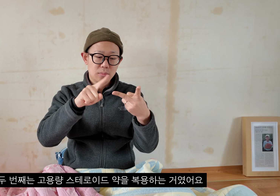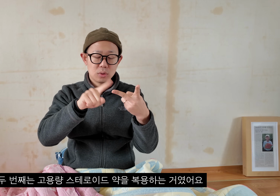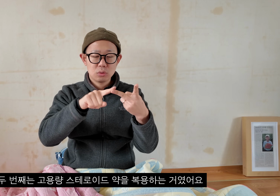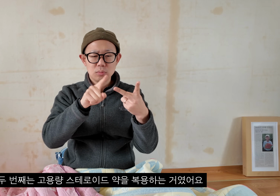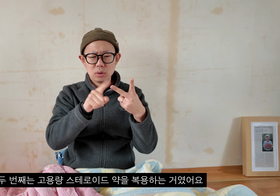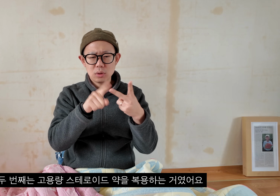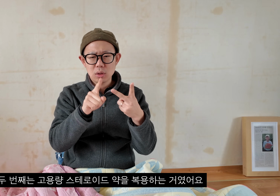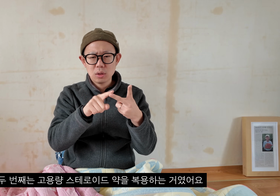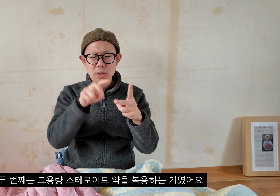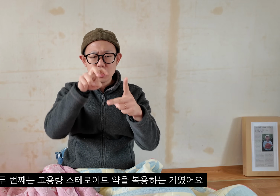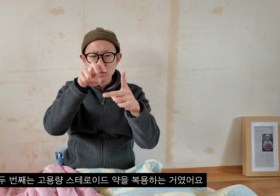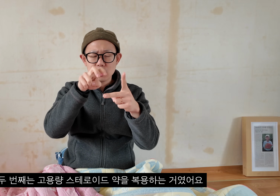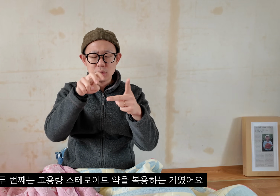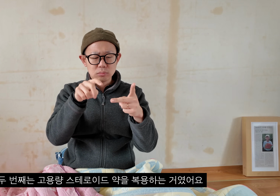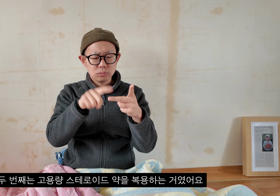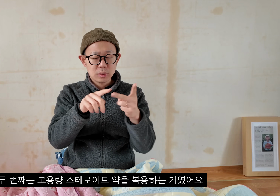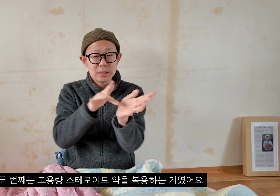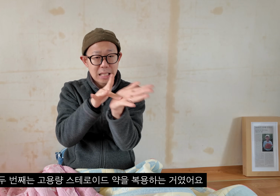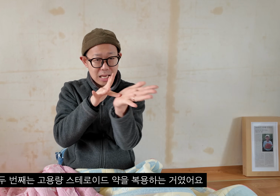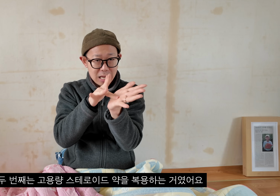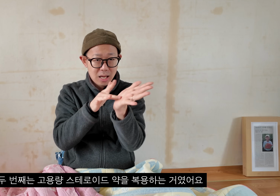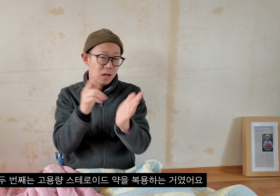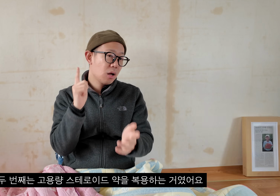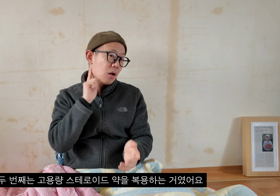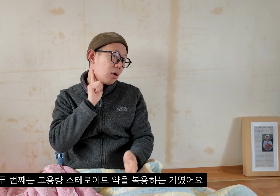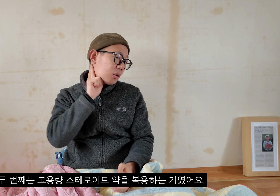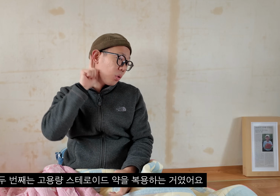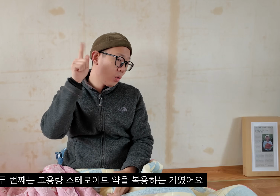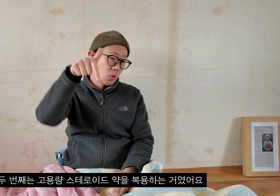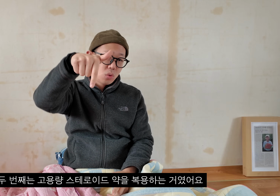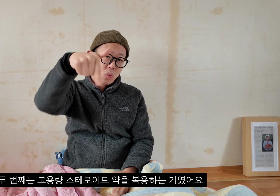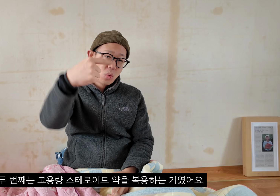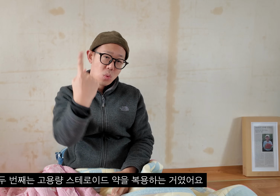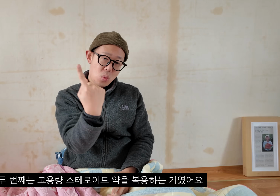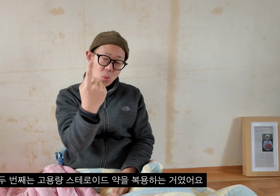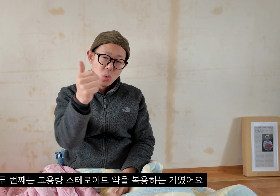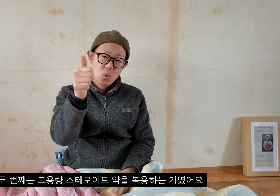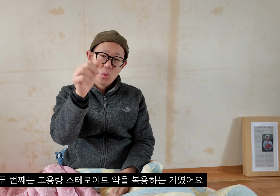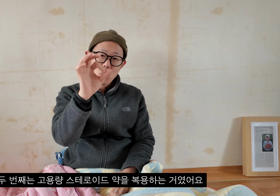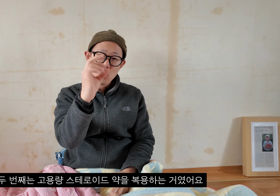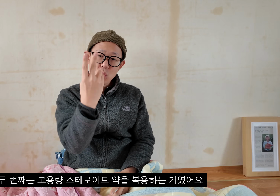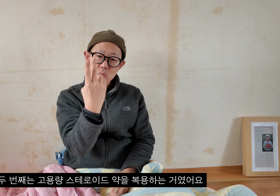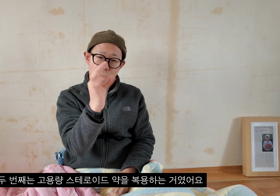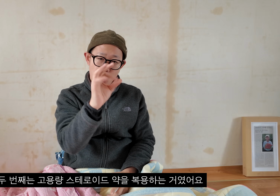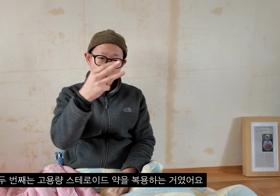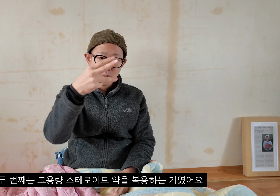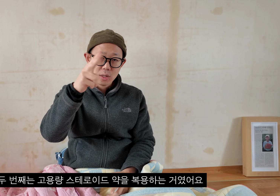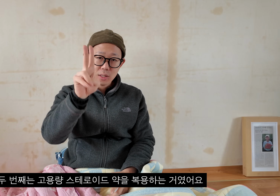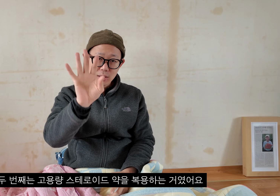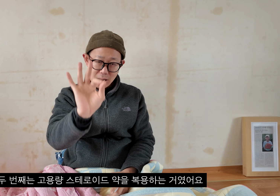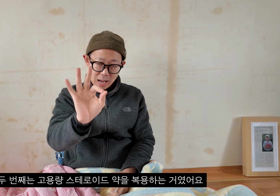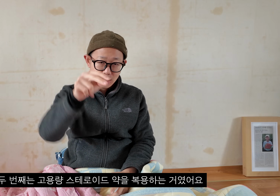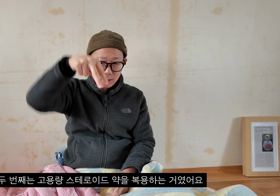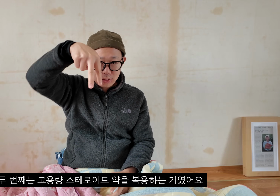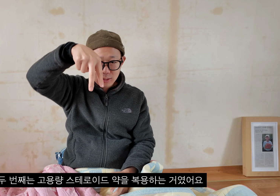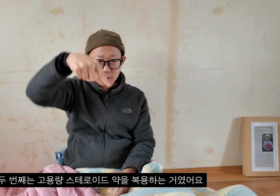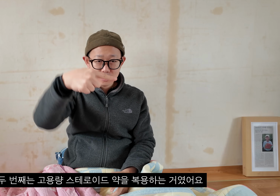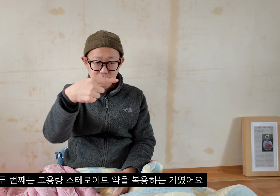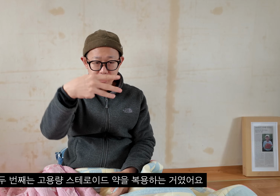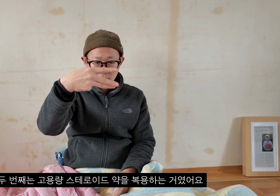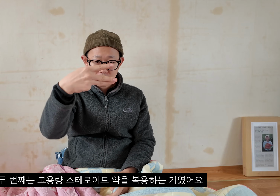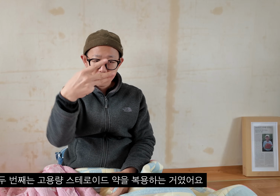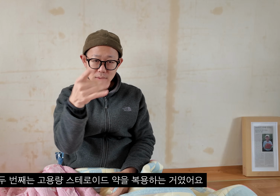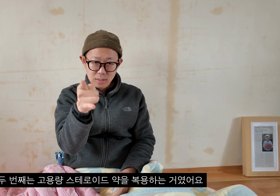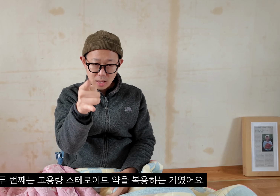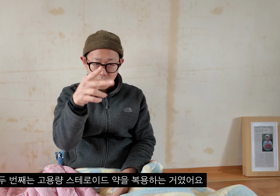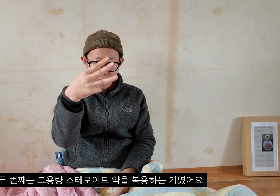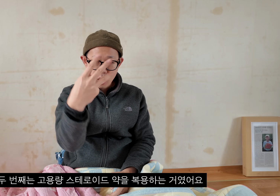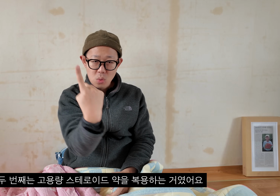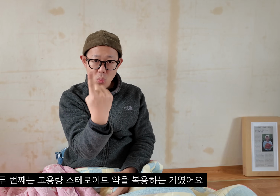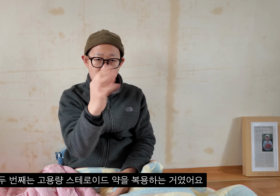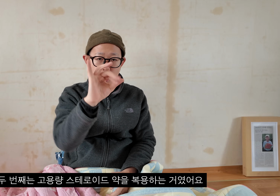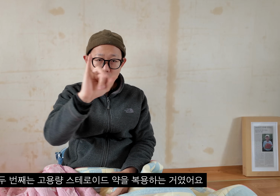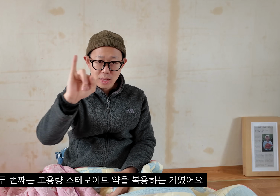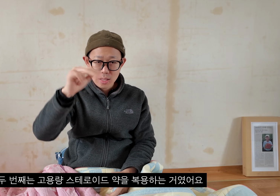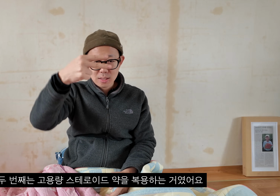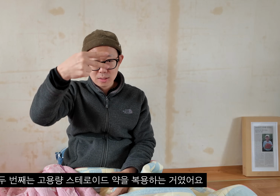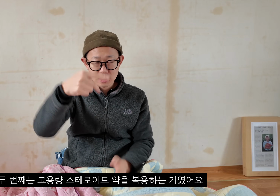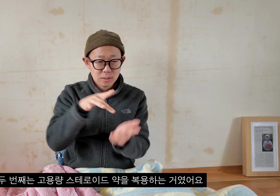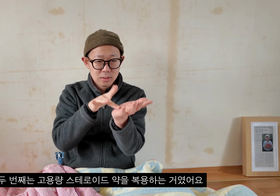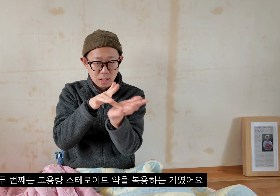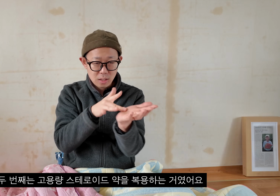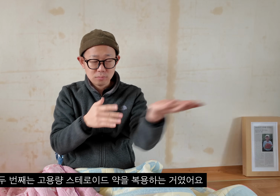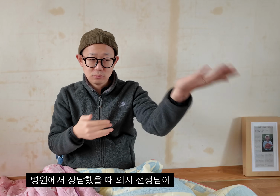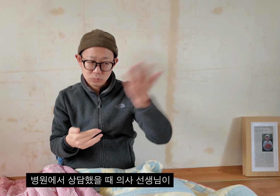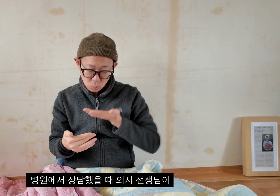Second, high-dose steroids.